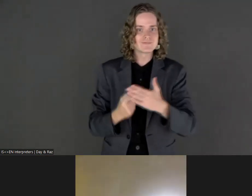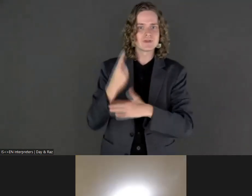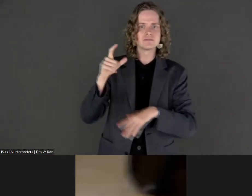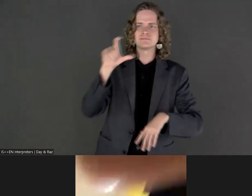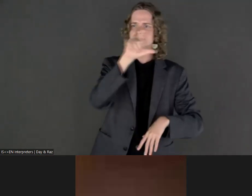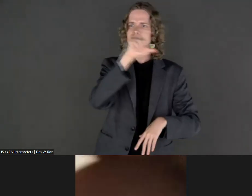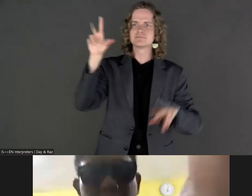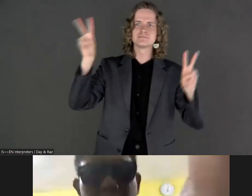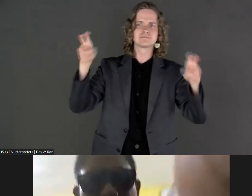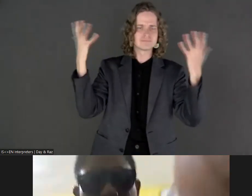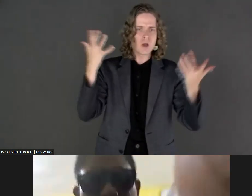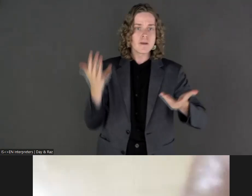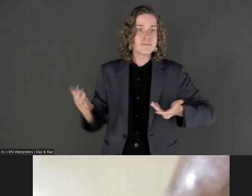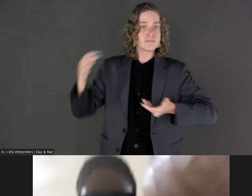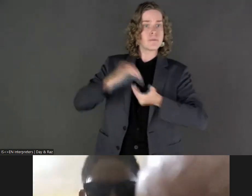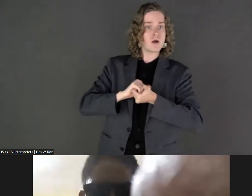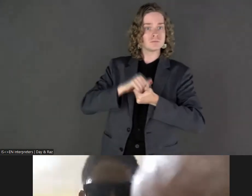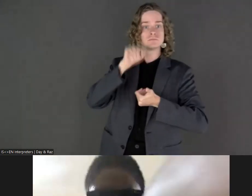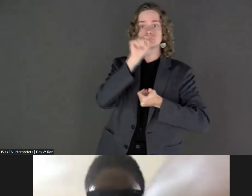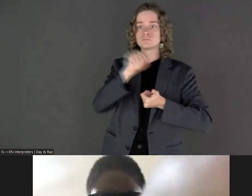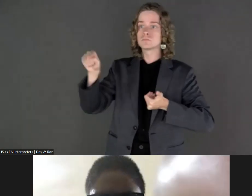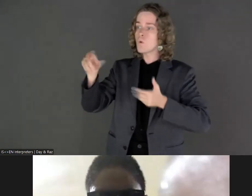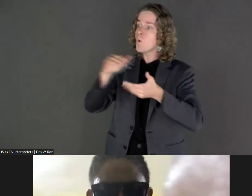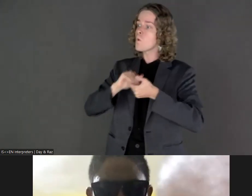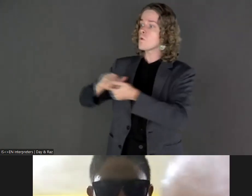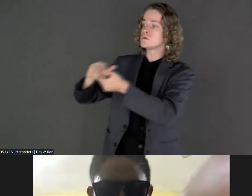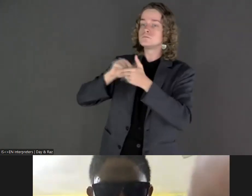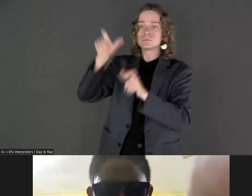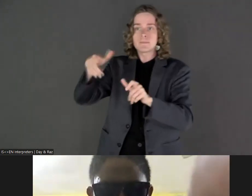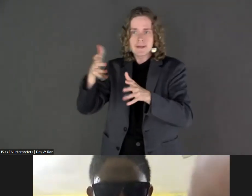persons with disabilities, how to reach disability inclusion and localization.